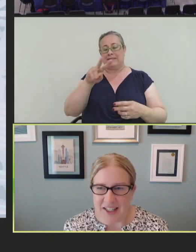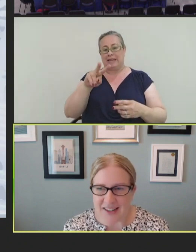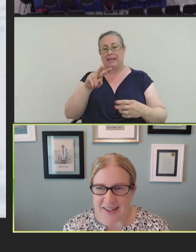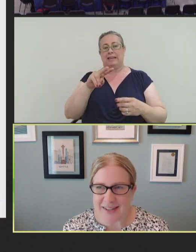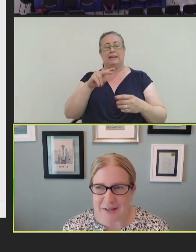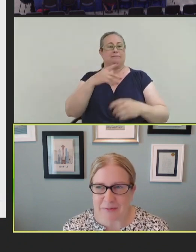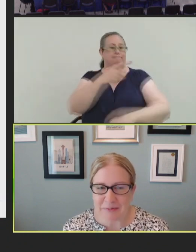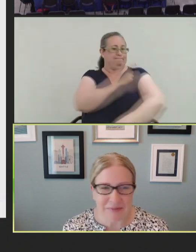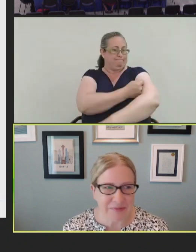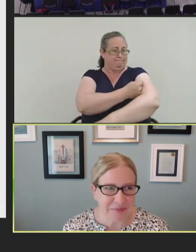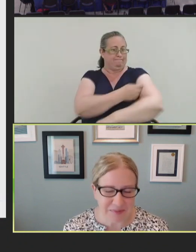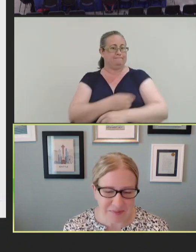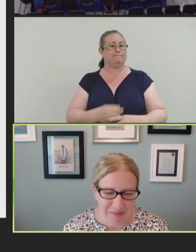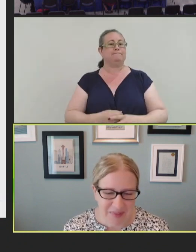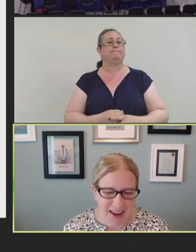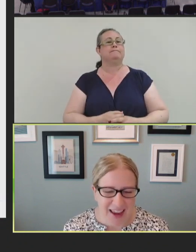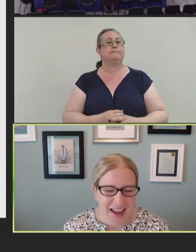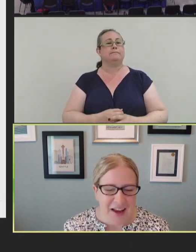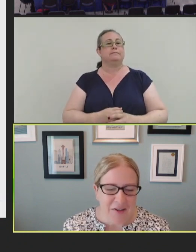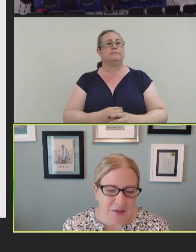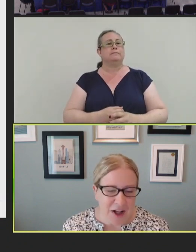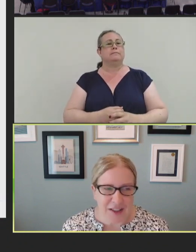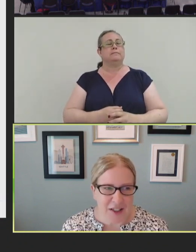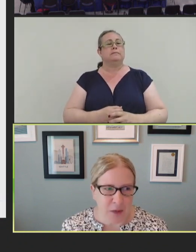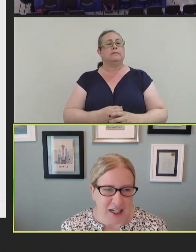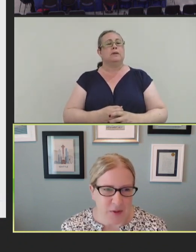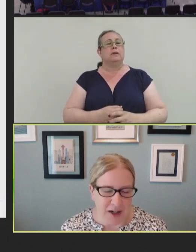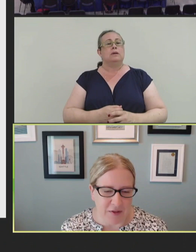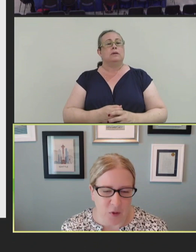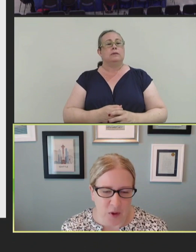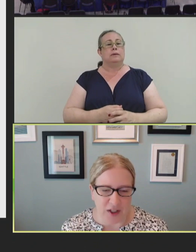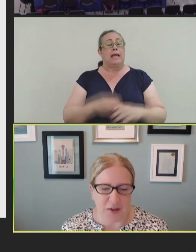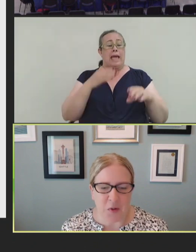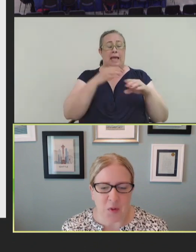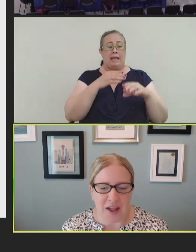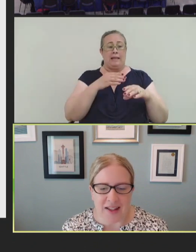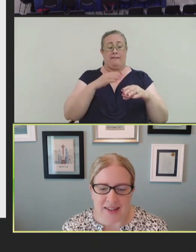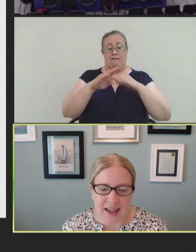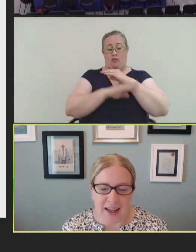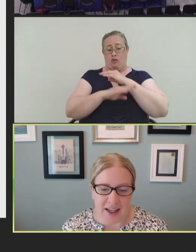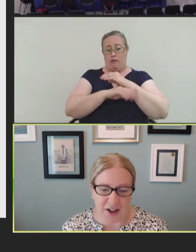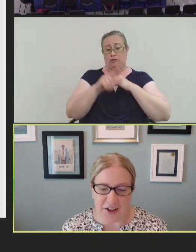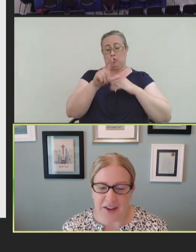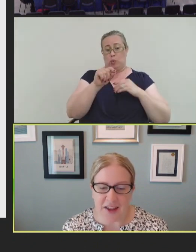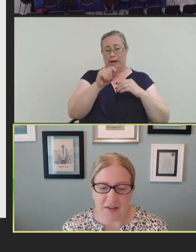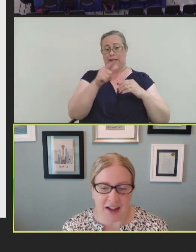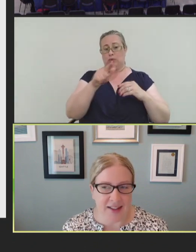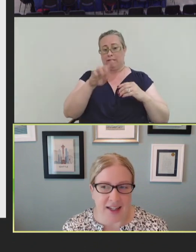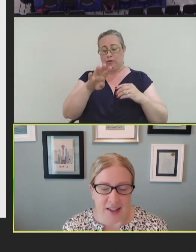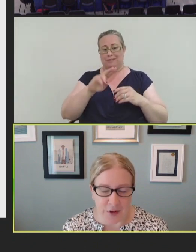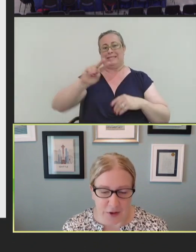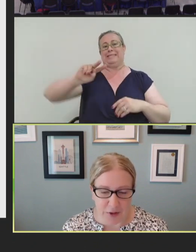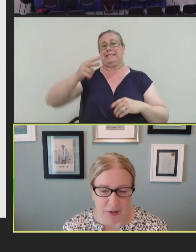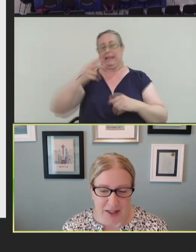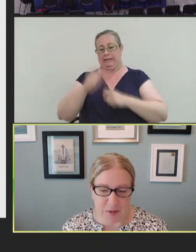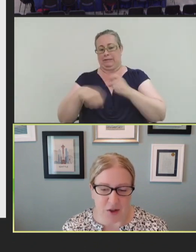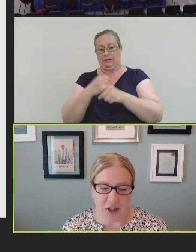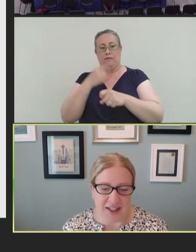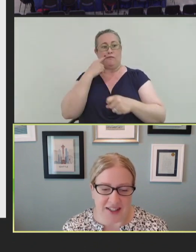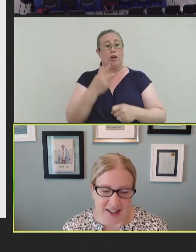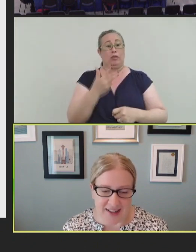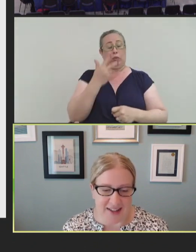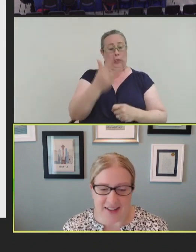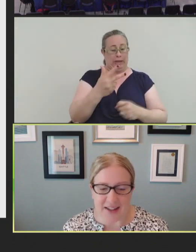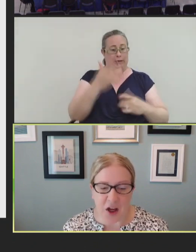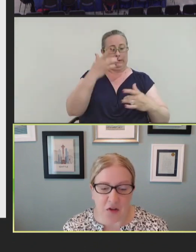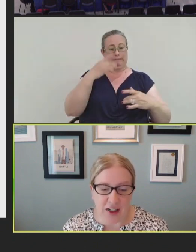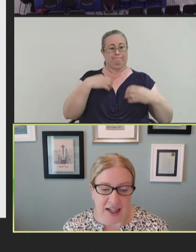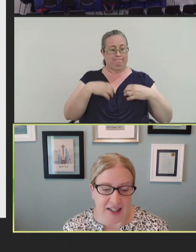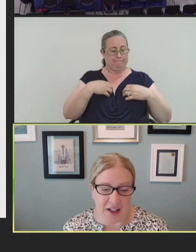please. Fall 2024 will be the second year that vaccines for three respiratory diseases, COVID-19,